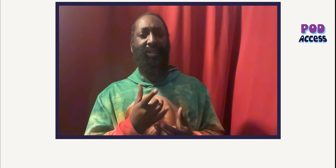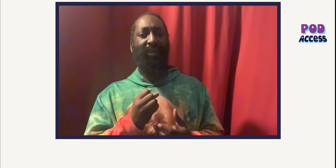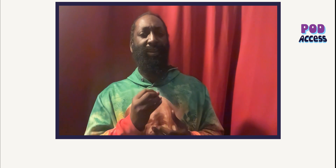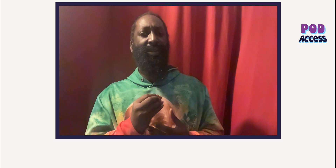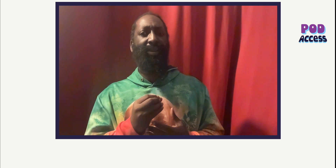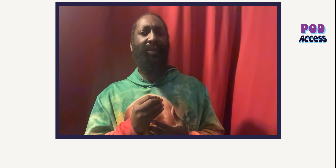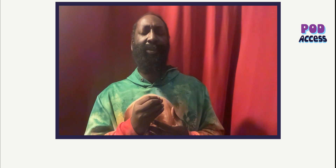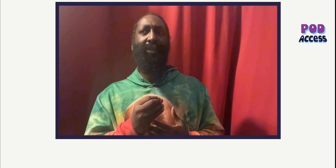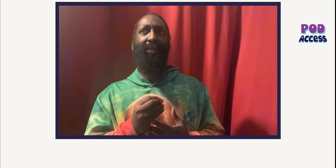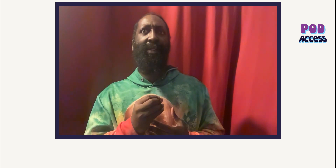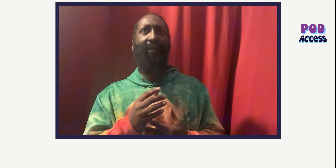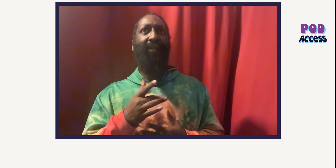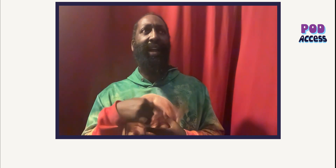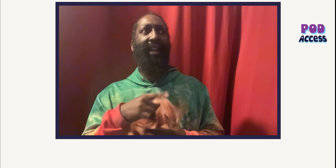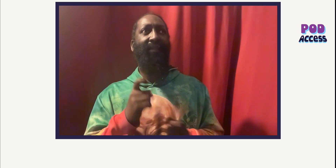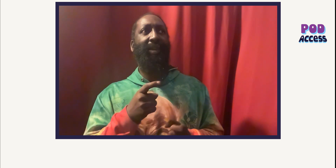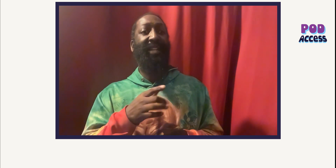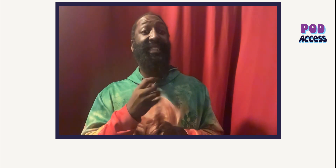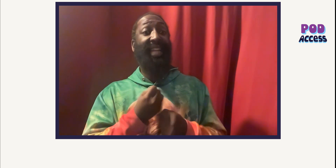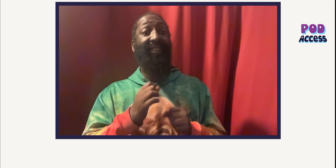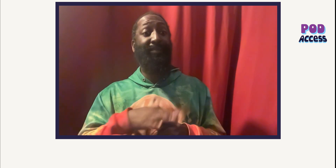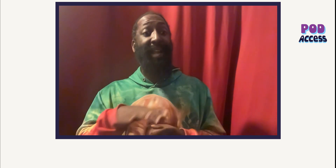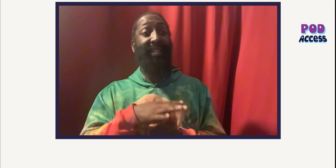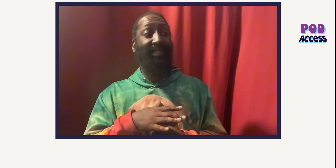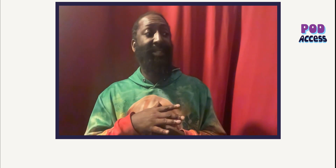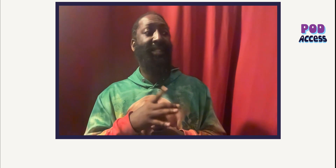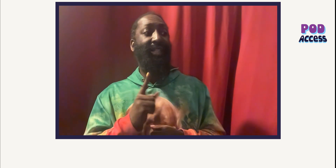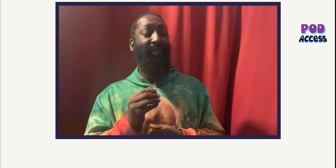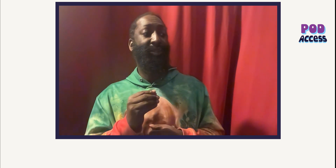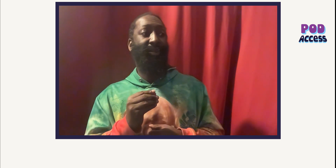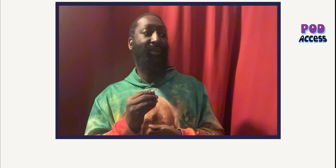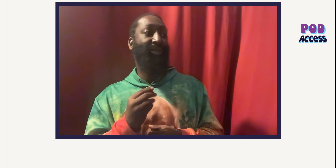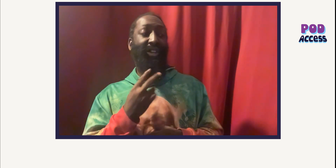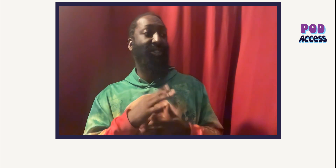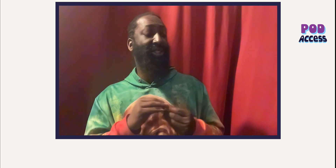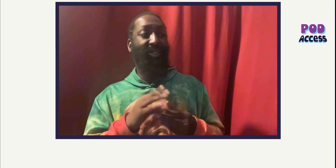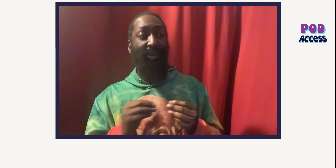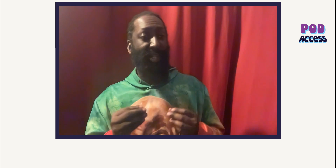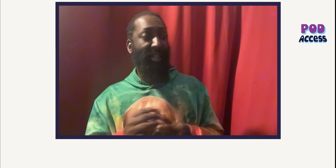To give them a safe space to share their story.